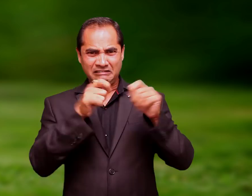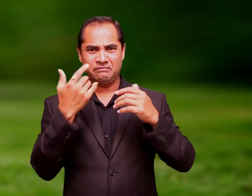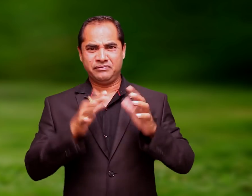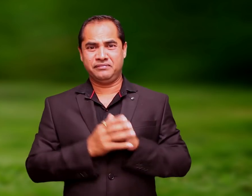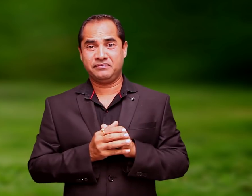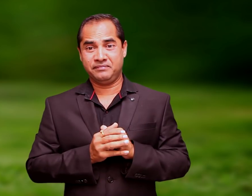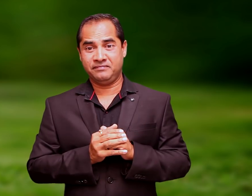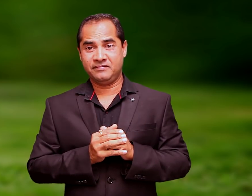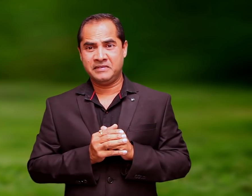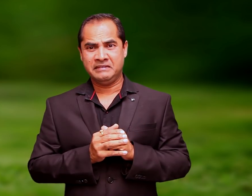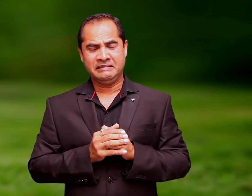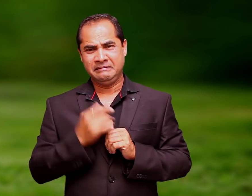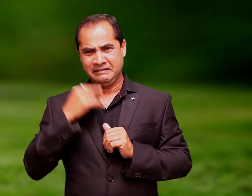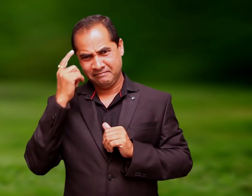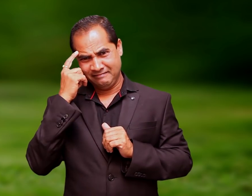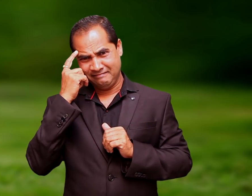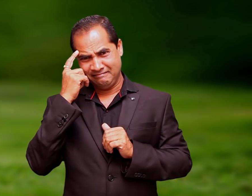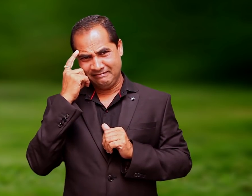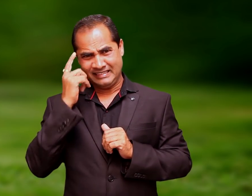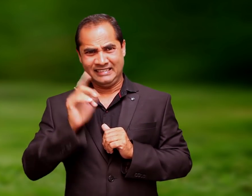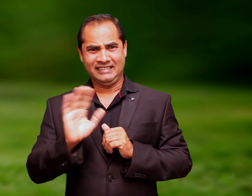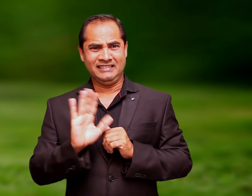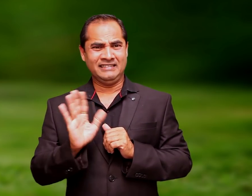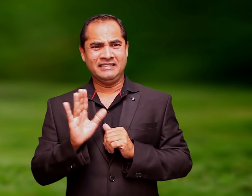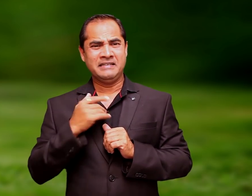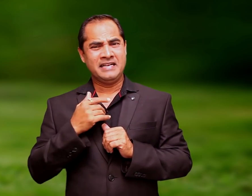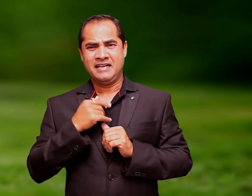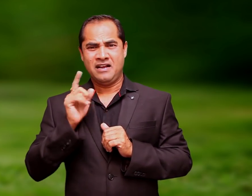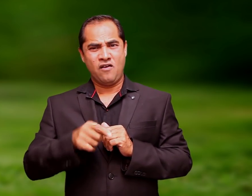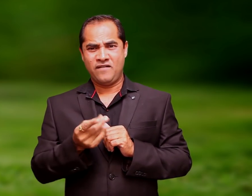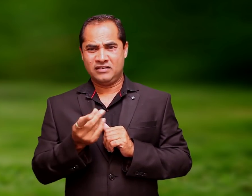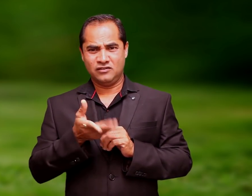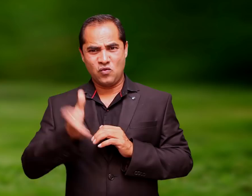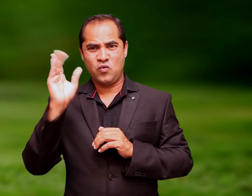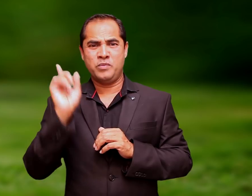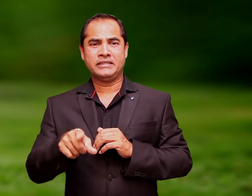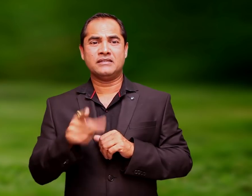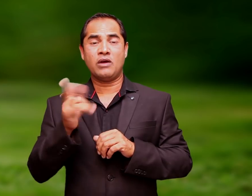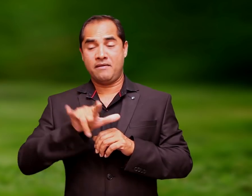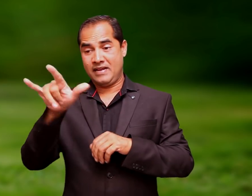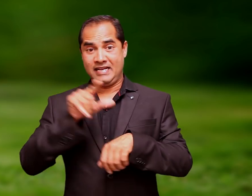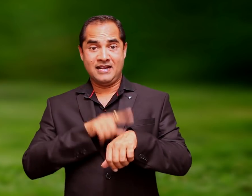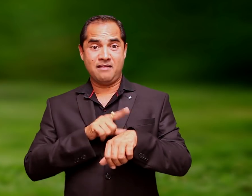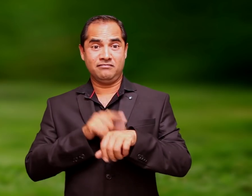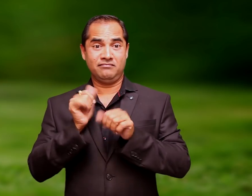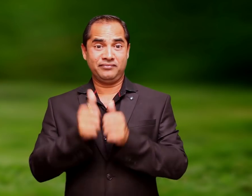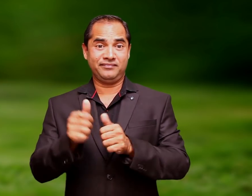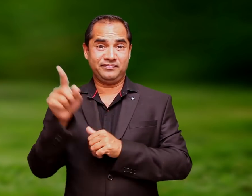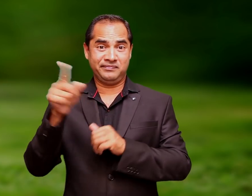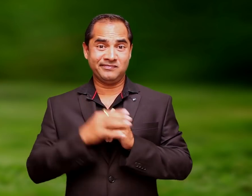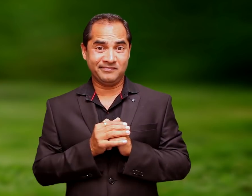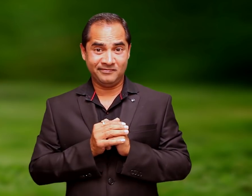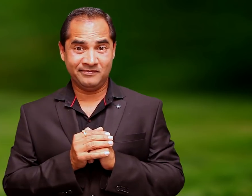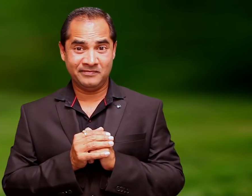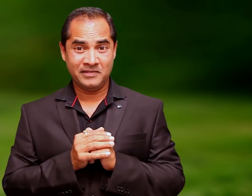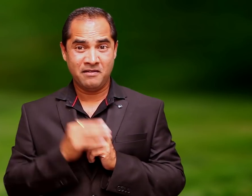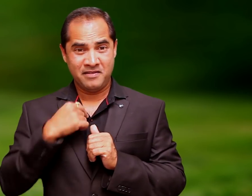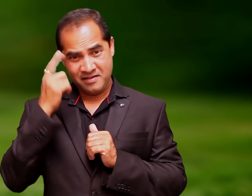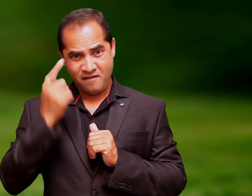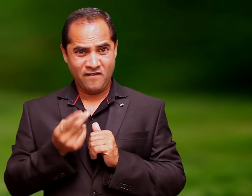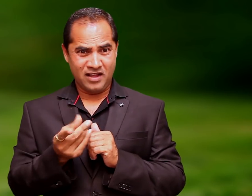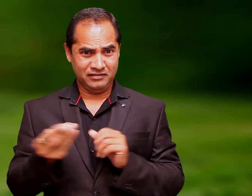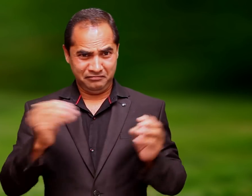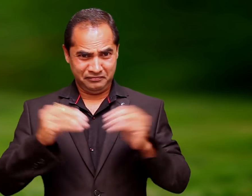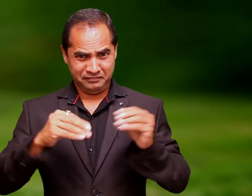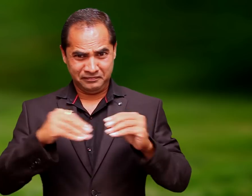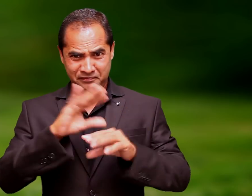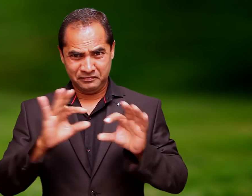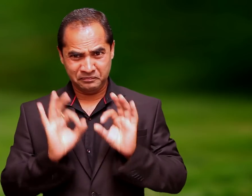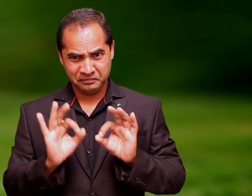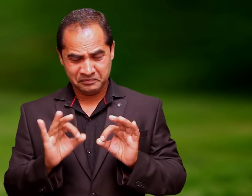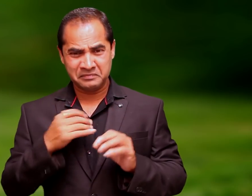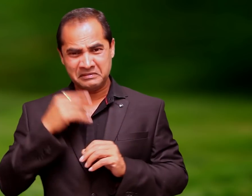It was just ten minutes, until the time of the flight so I had to act fast.